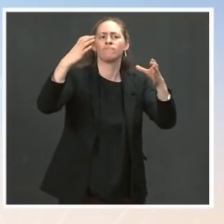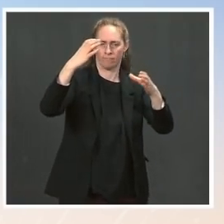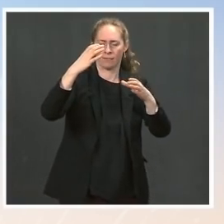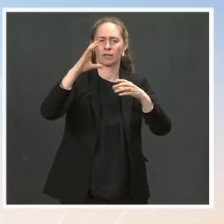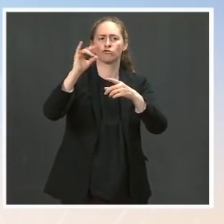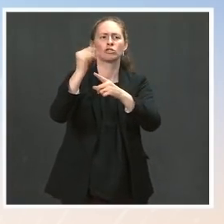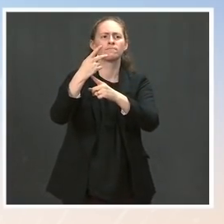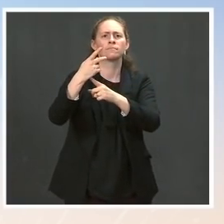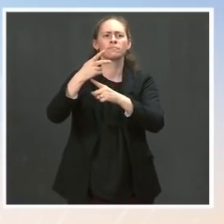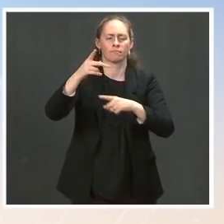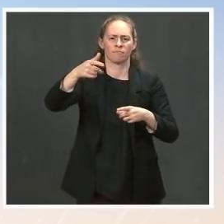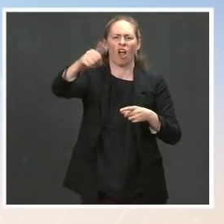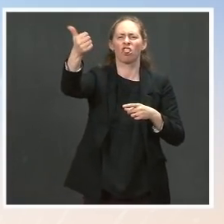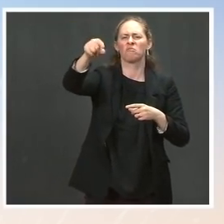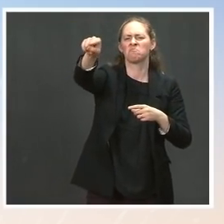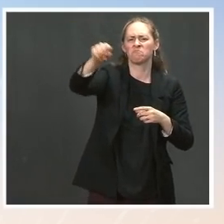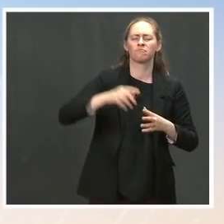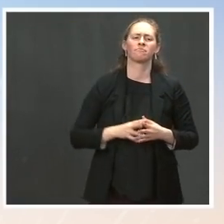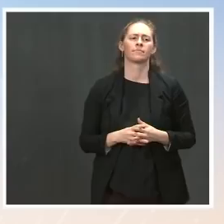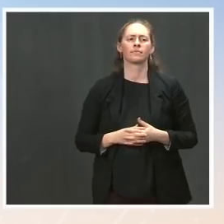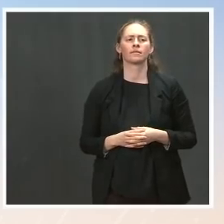The Press: Quick follow-up. >> Ms. Psaki: Go ahead. The Press: On Iran, immigration --